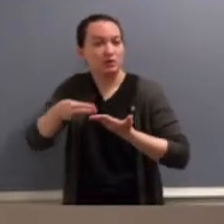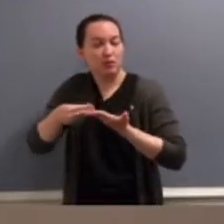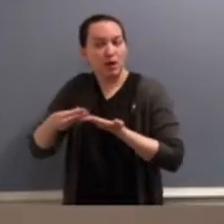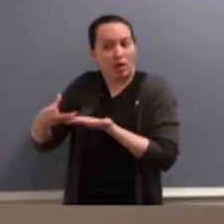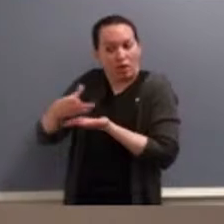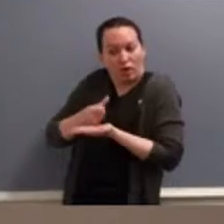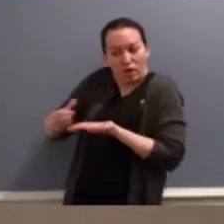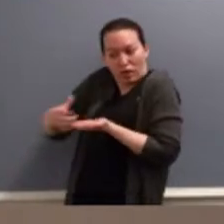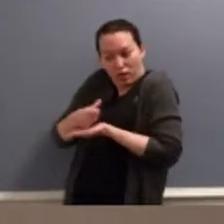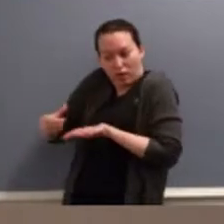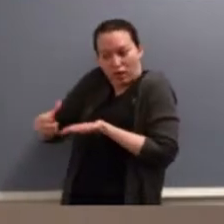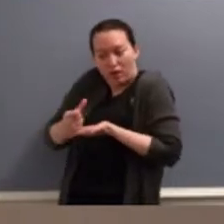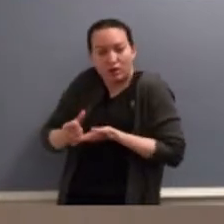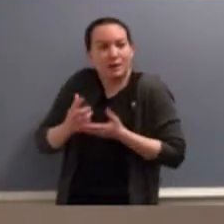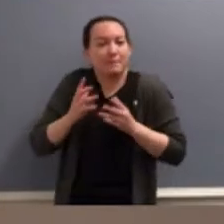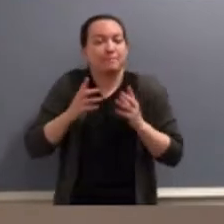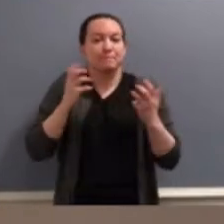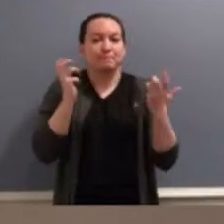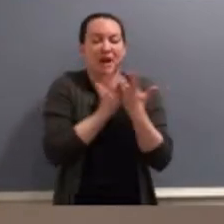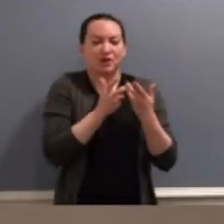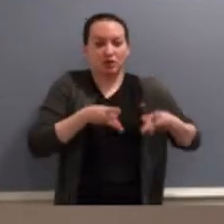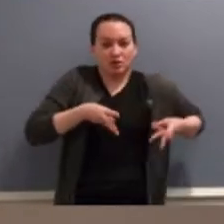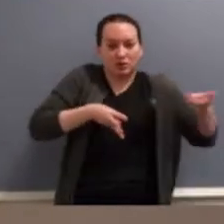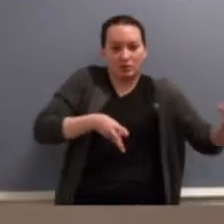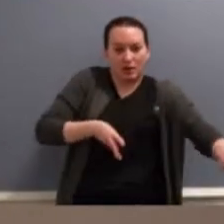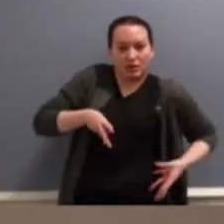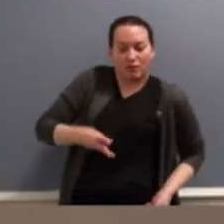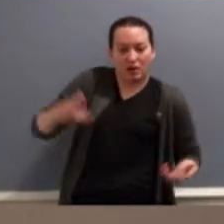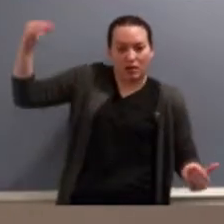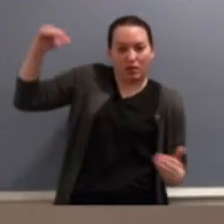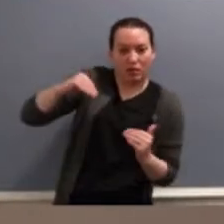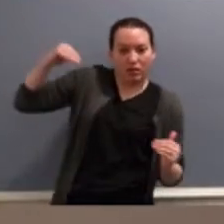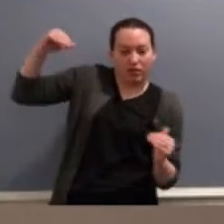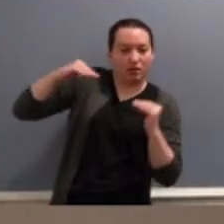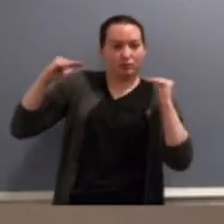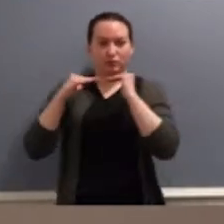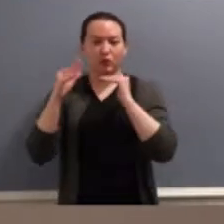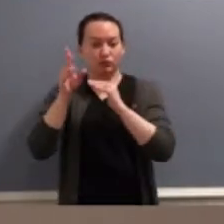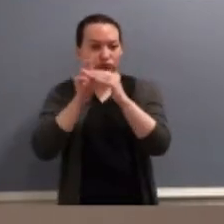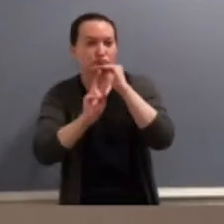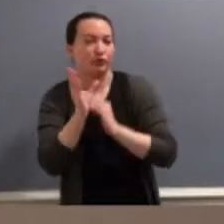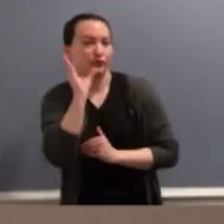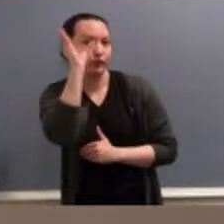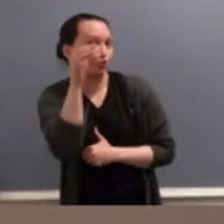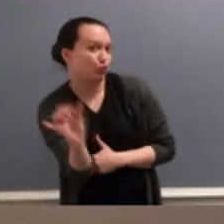our ongoing use of funds not only this year but but into the future as well and for those that